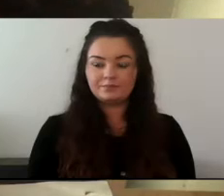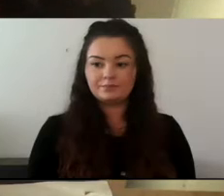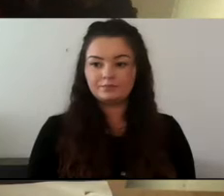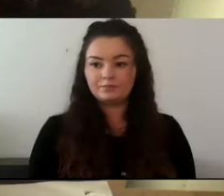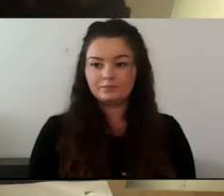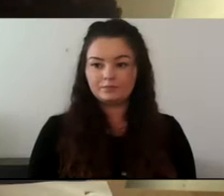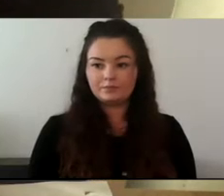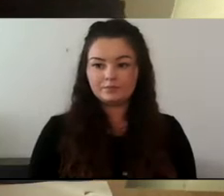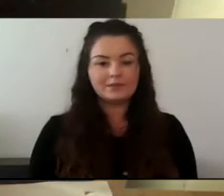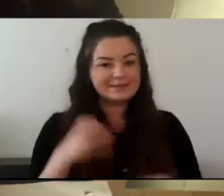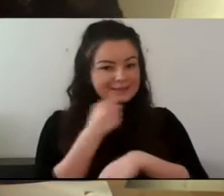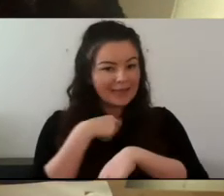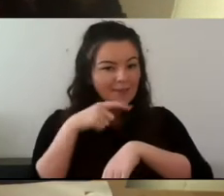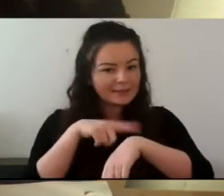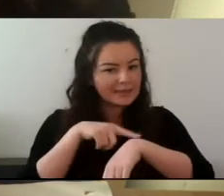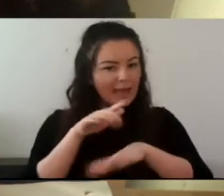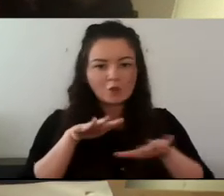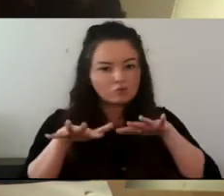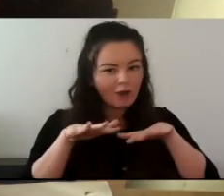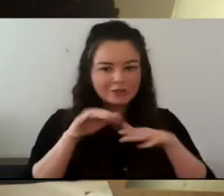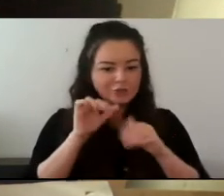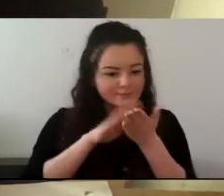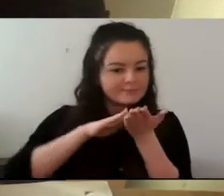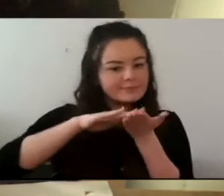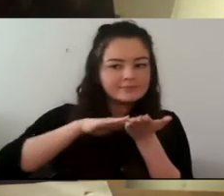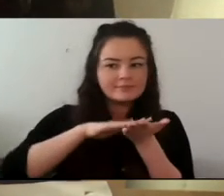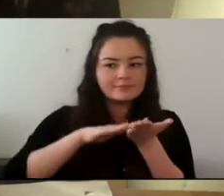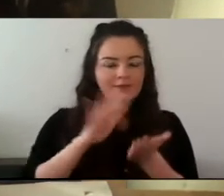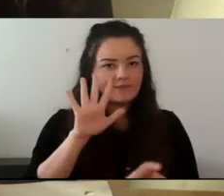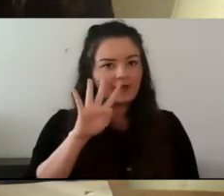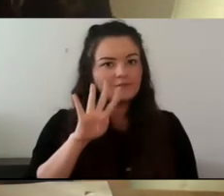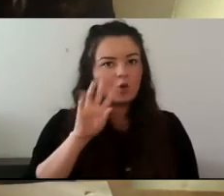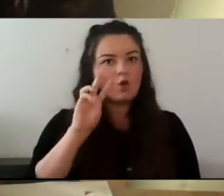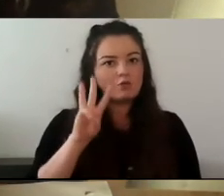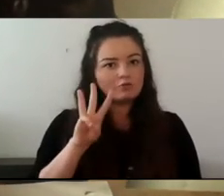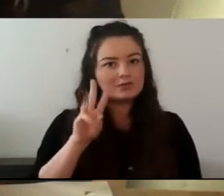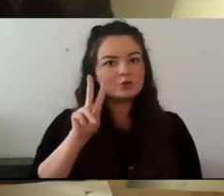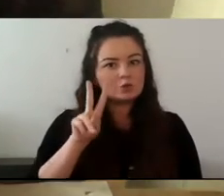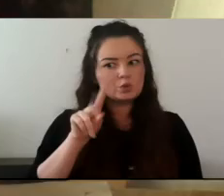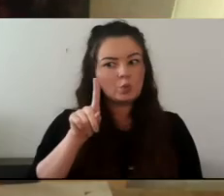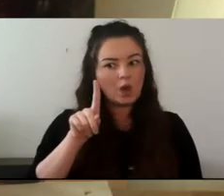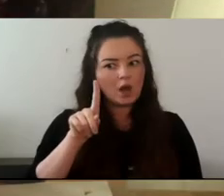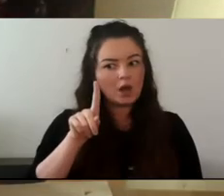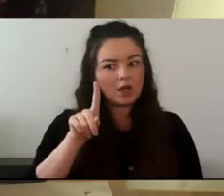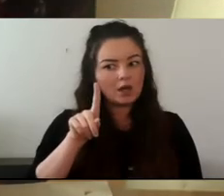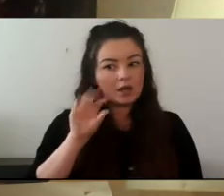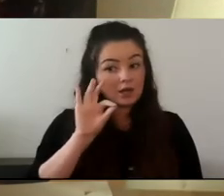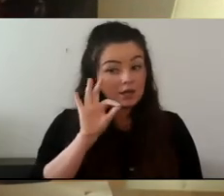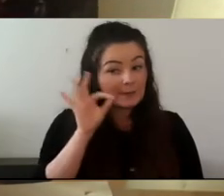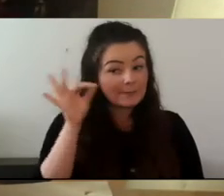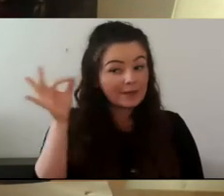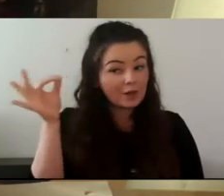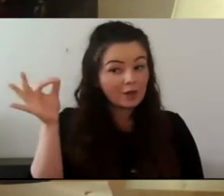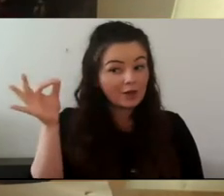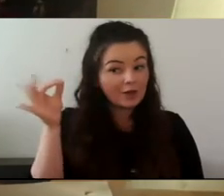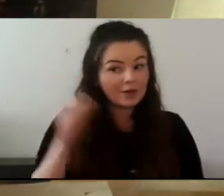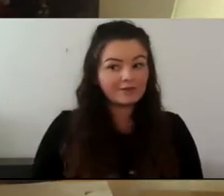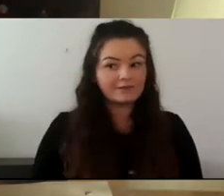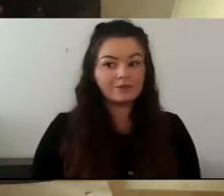just take my time doing that. Five, four, three, two, one and lift. Ooh